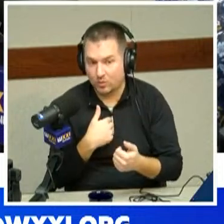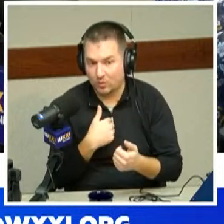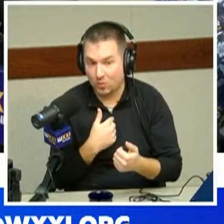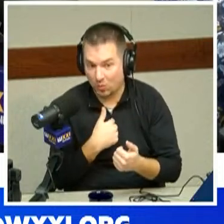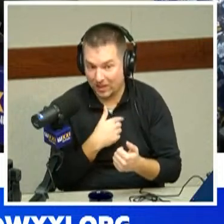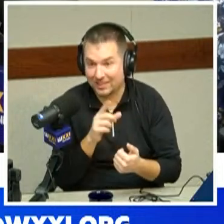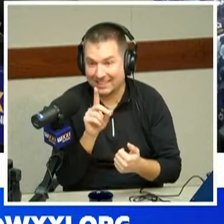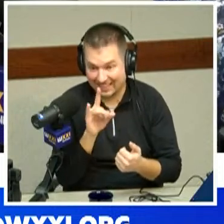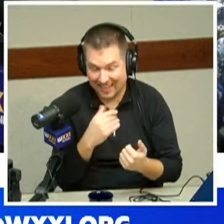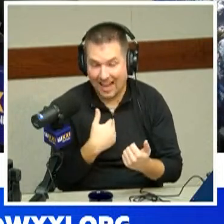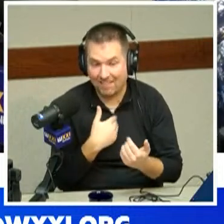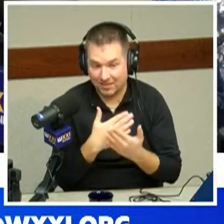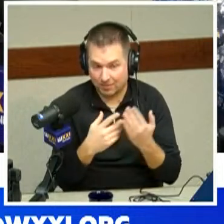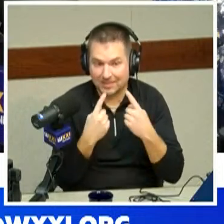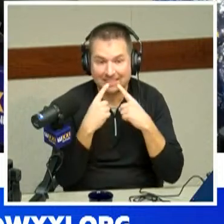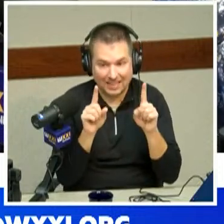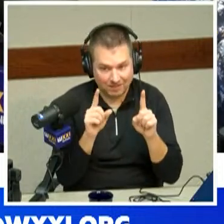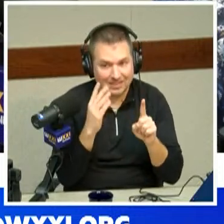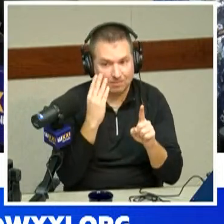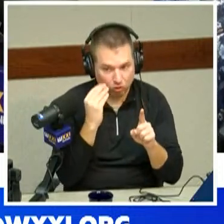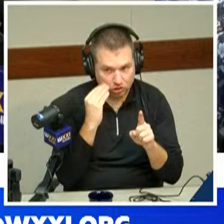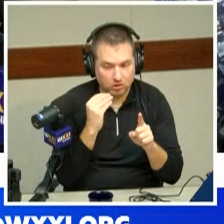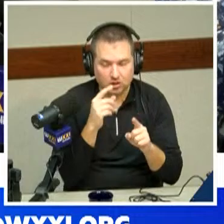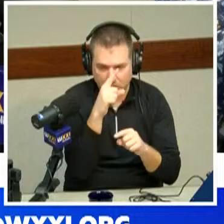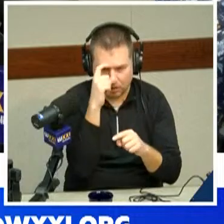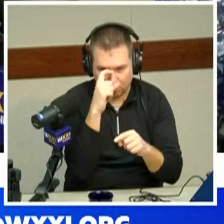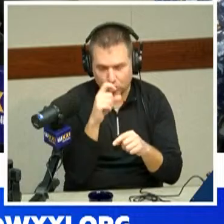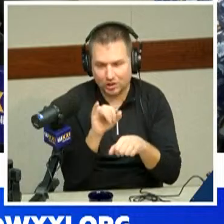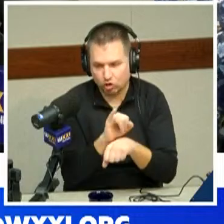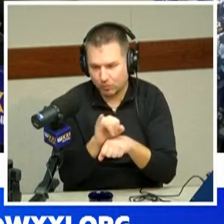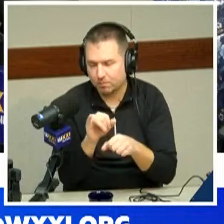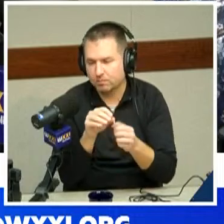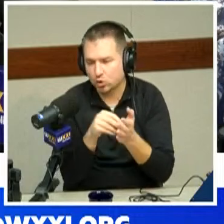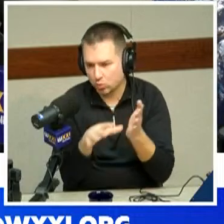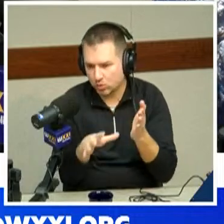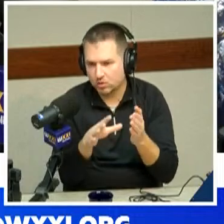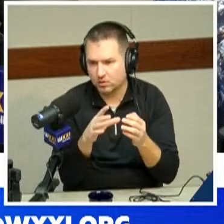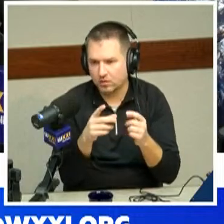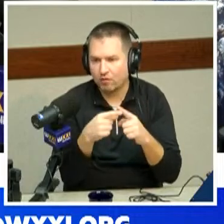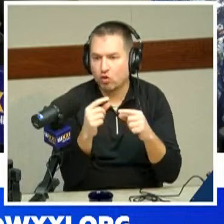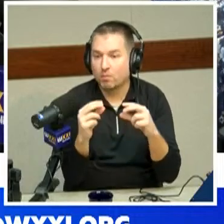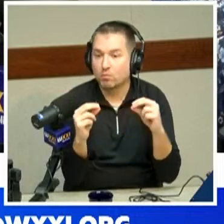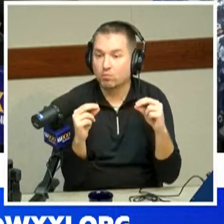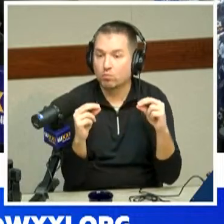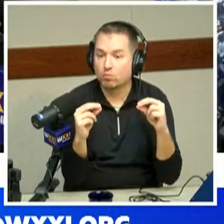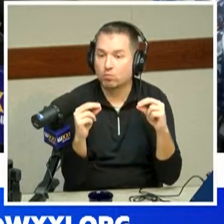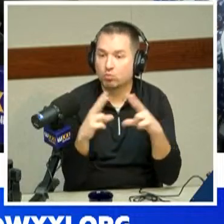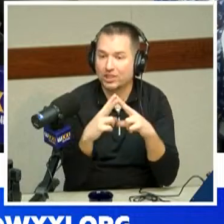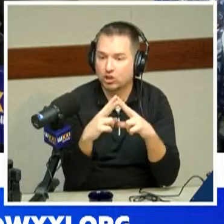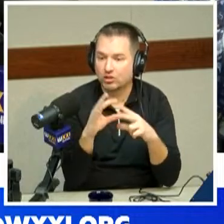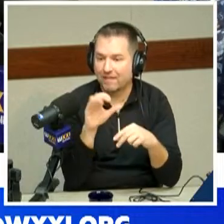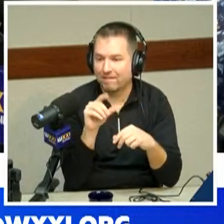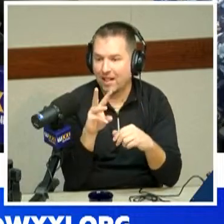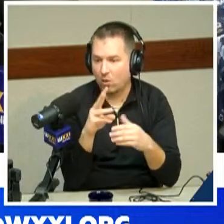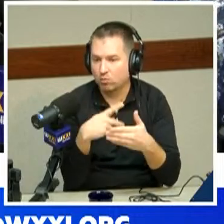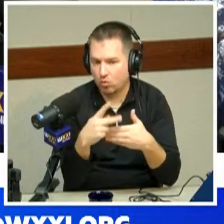some successful experiences have summer student from the bridges bow uh program so I wish I can